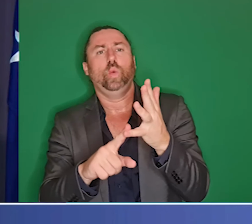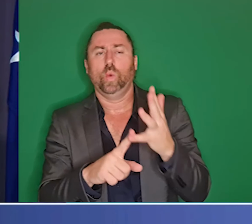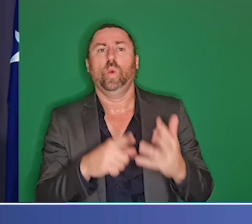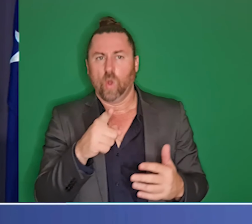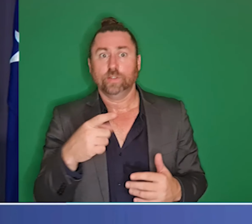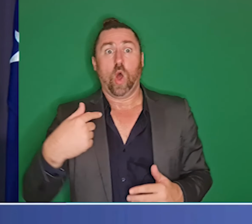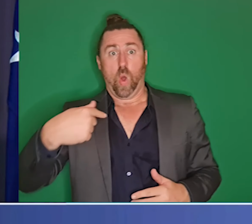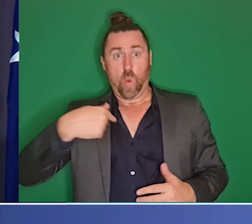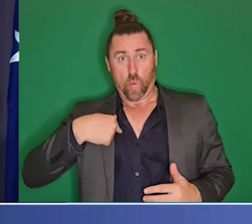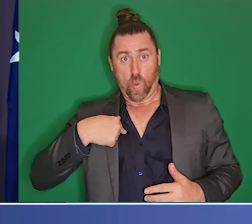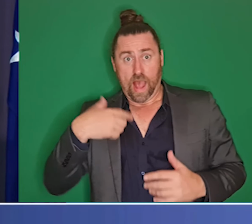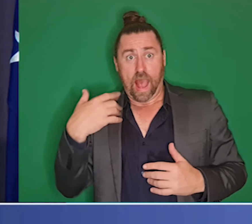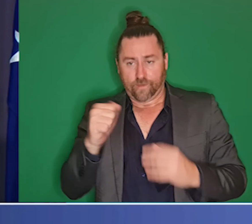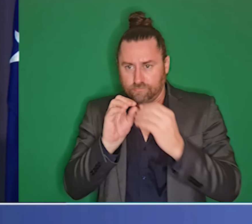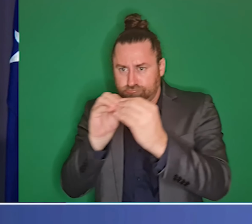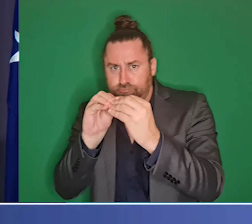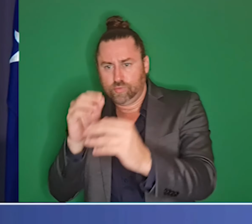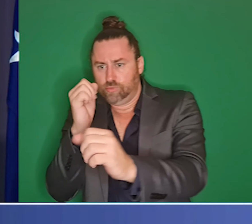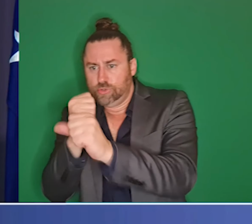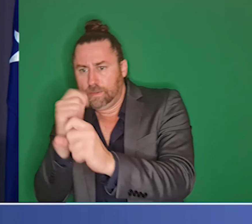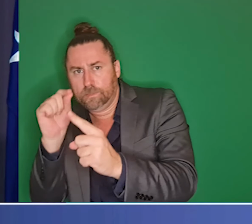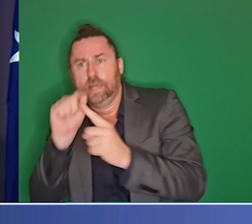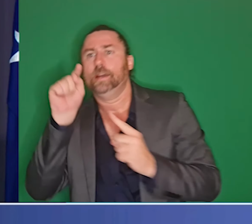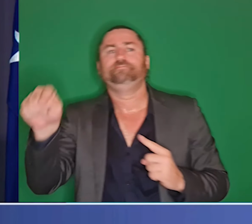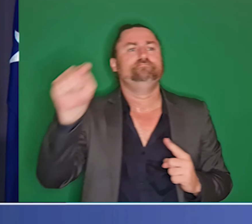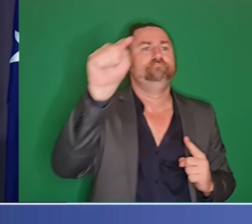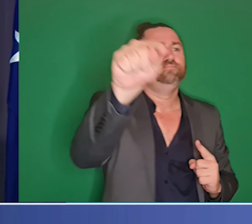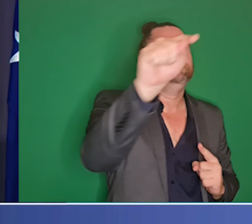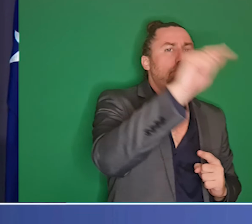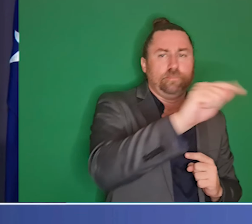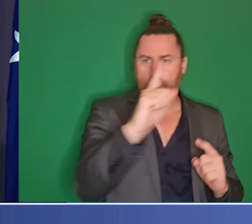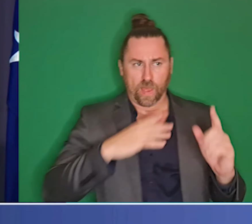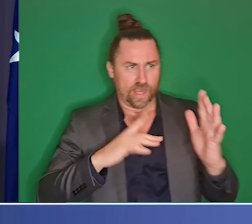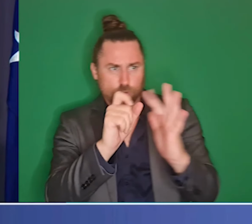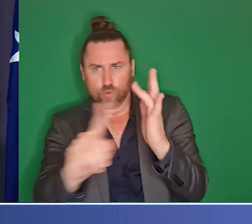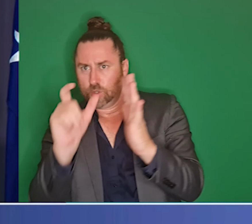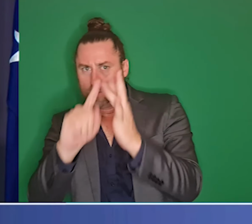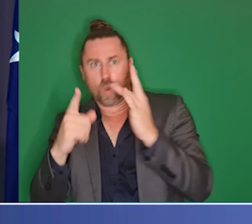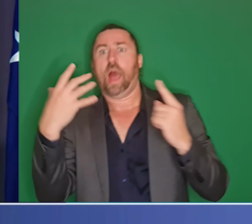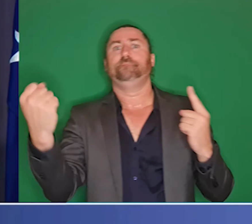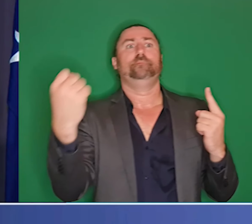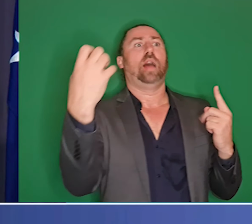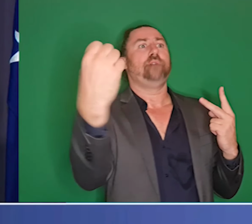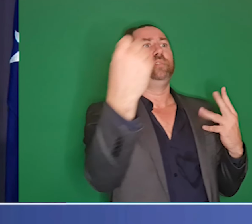and GP peak groups, over the last few weeks, talking through the range of things that need to be available out in the community.